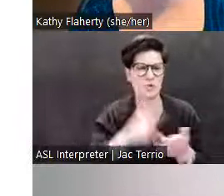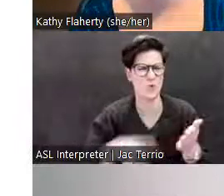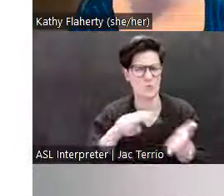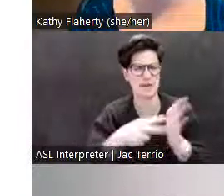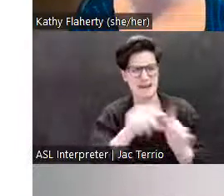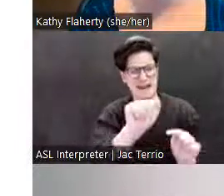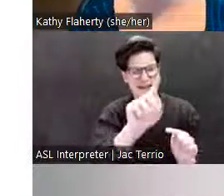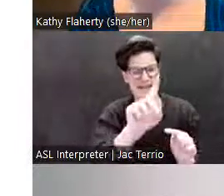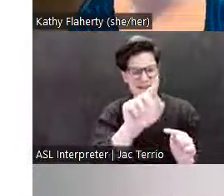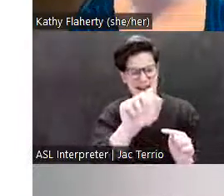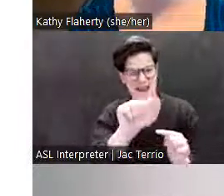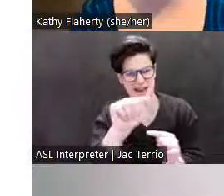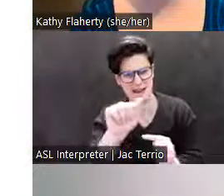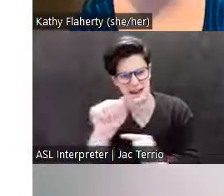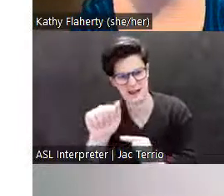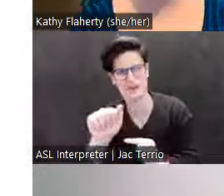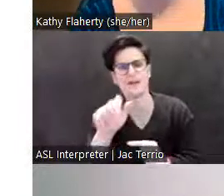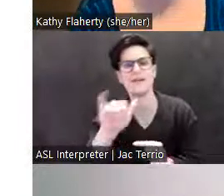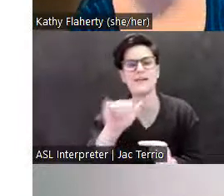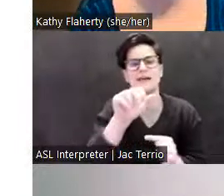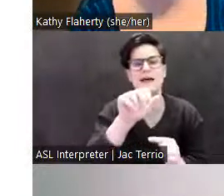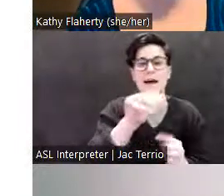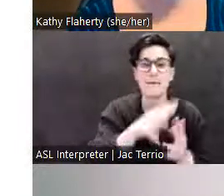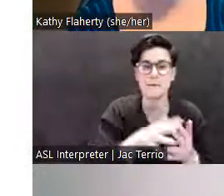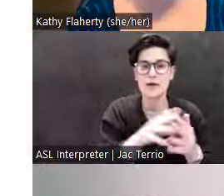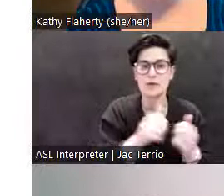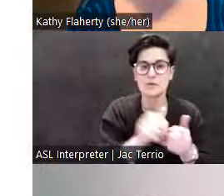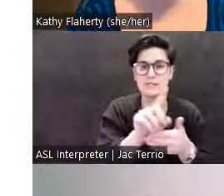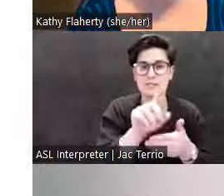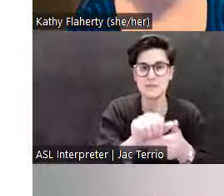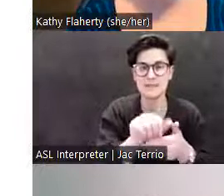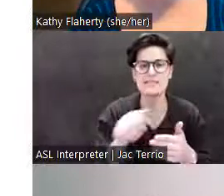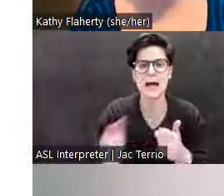Americans with Disabilities Amendments Act, which, whenever we are talking about the Ada.